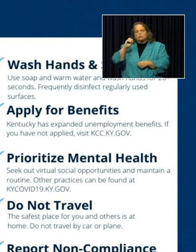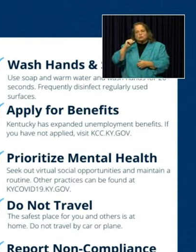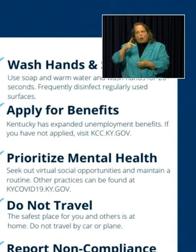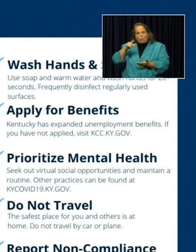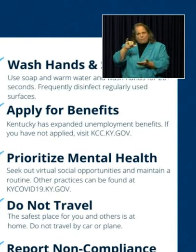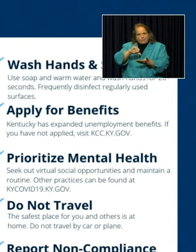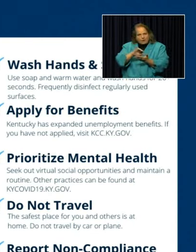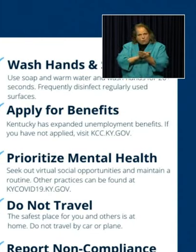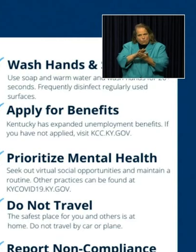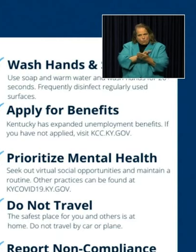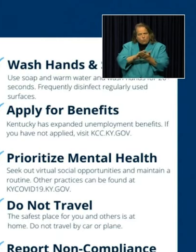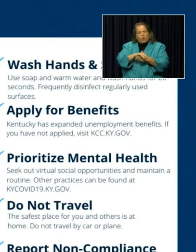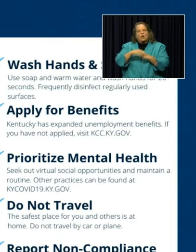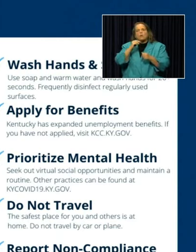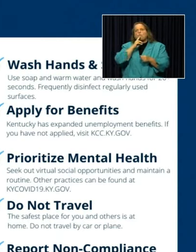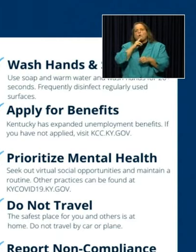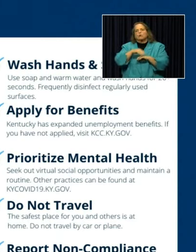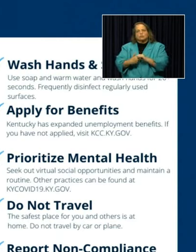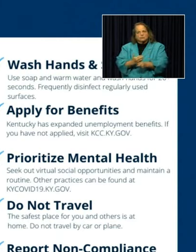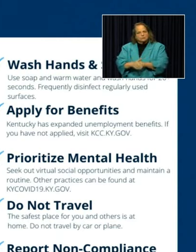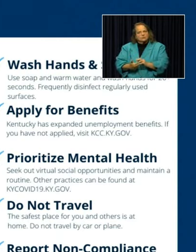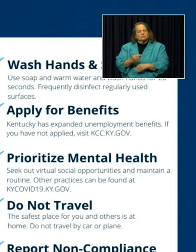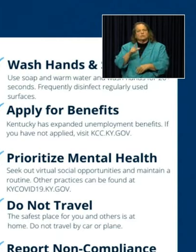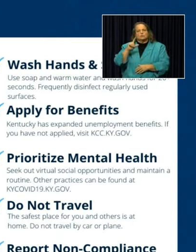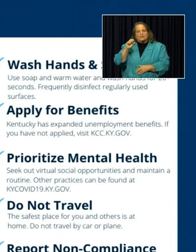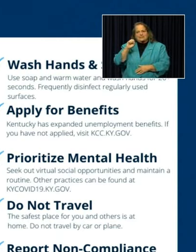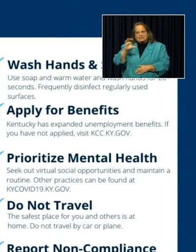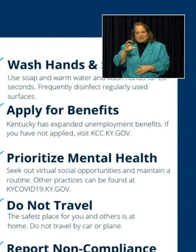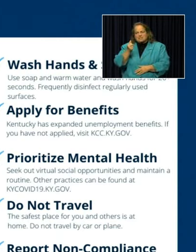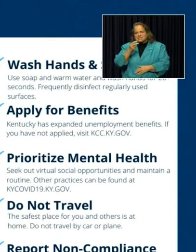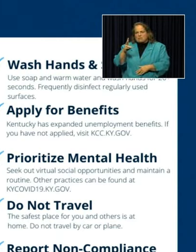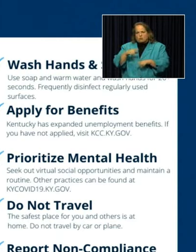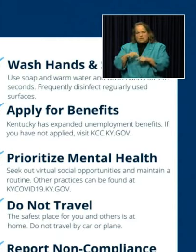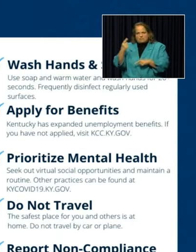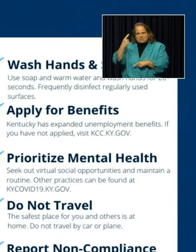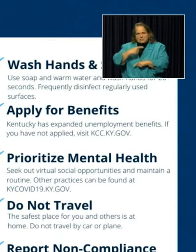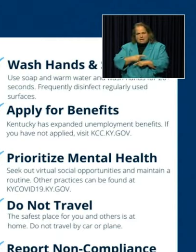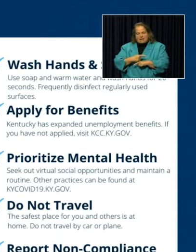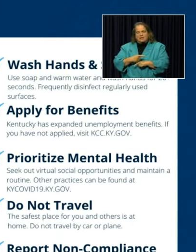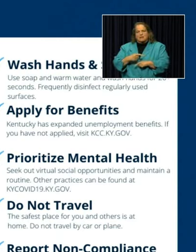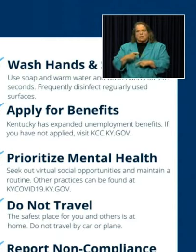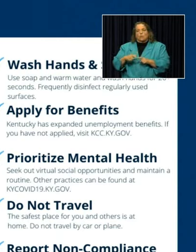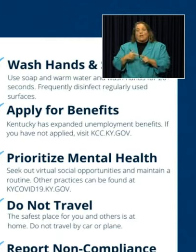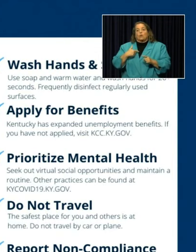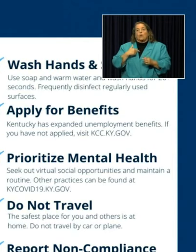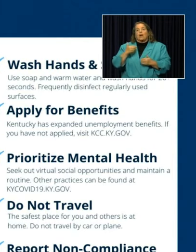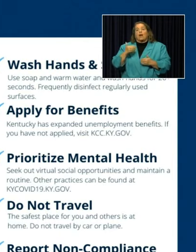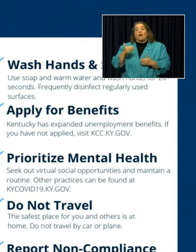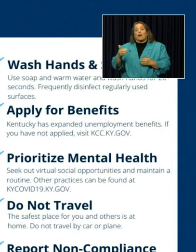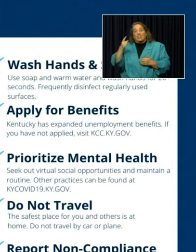MAKE SURE YOU HAVE WHAT YOU NEED TO GET THROUGH THIS. AGAIN, THIS IS SOMETHING THAT'S TURNED OUR ECONOMY UPSIDE DOWN,